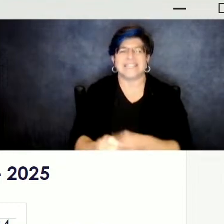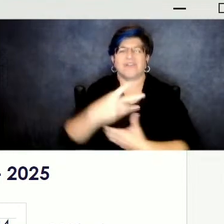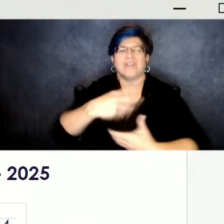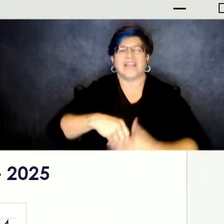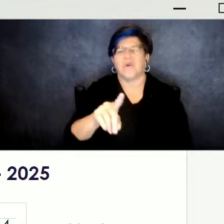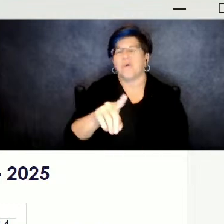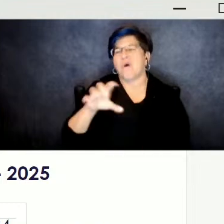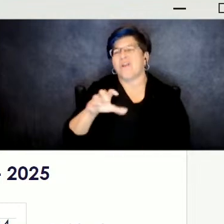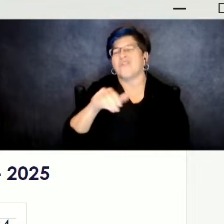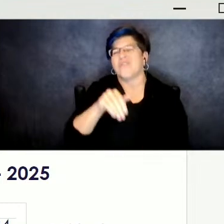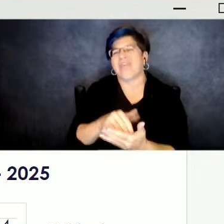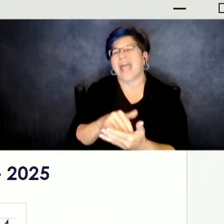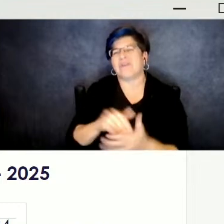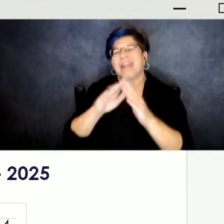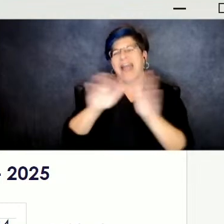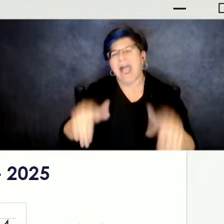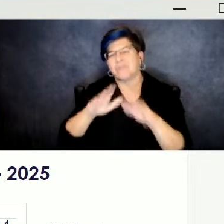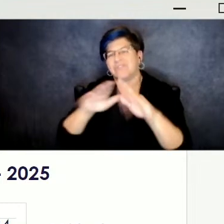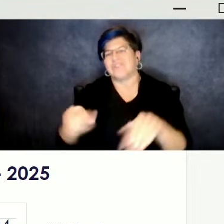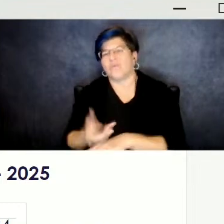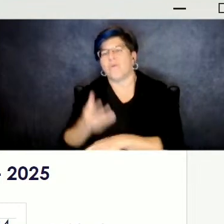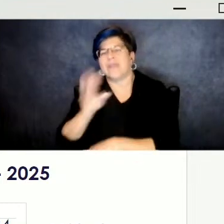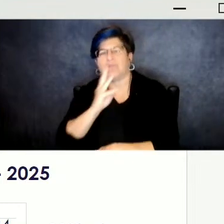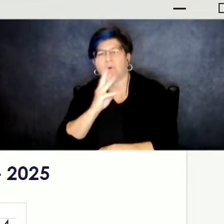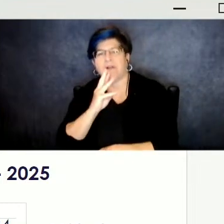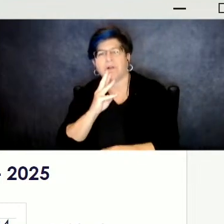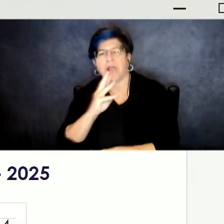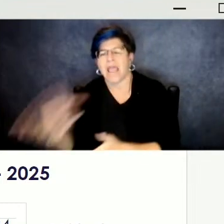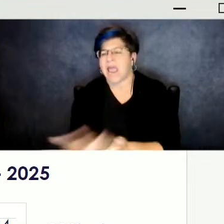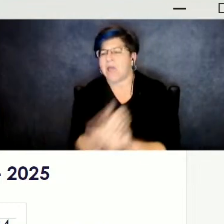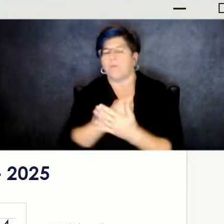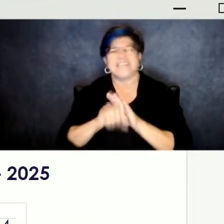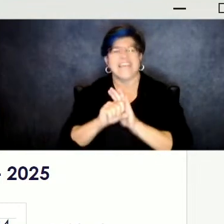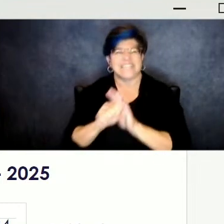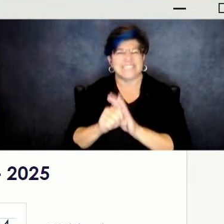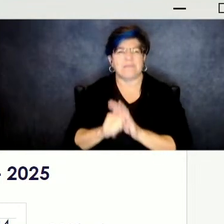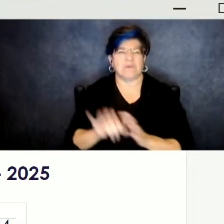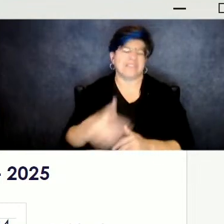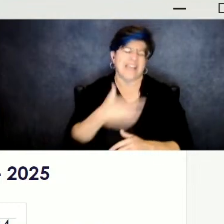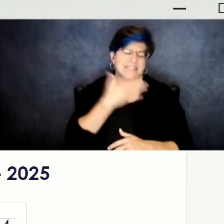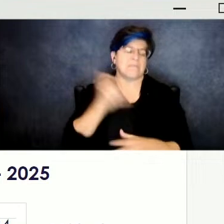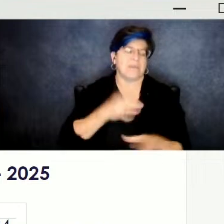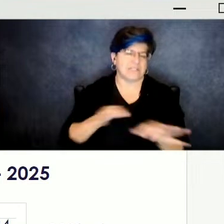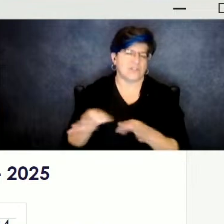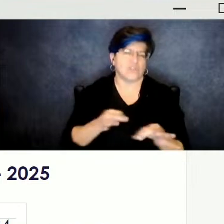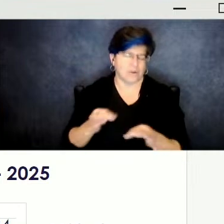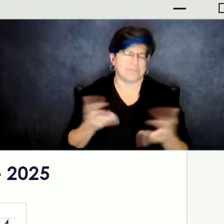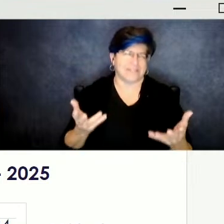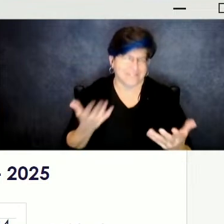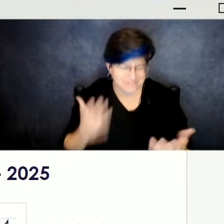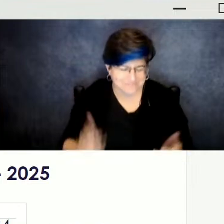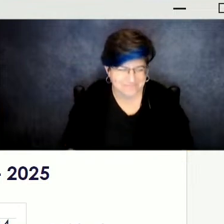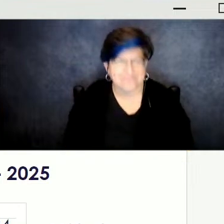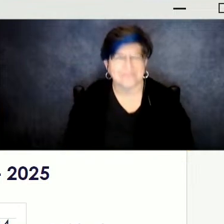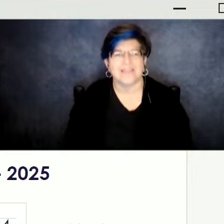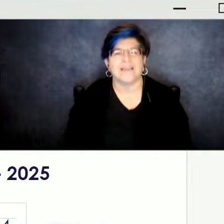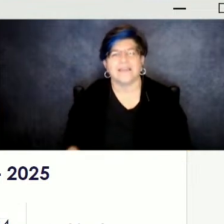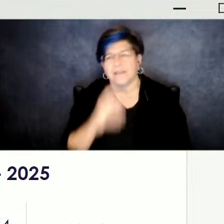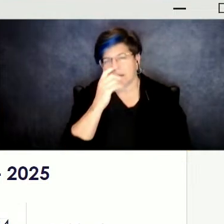IT'S JUST LITERALLY LIKE 100,000 HOUSEHOLDS WASTEWATER IN ONE POT AND WE TAKE SAMPLES OUT OF IT.